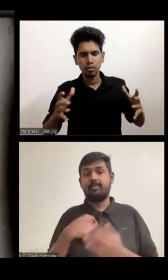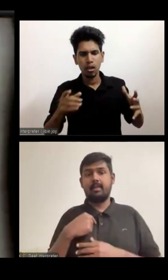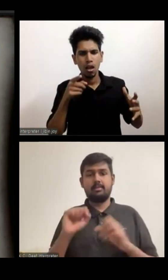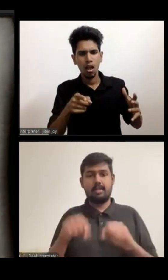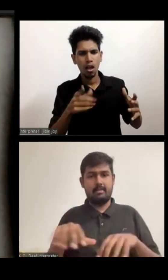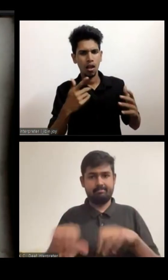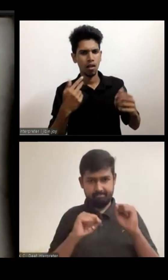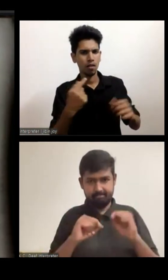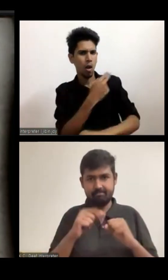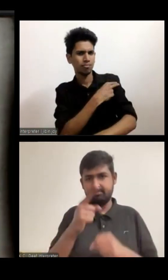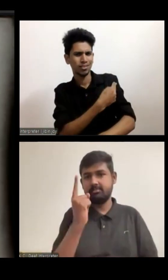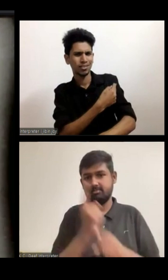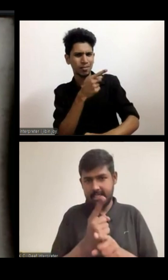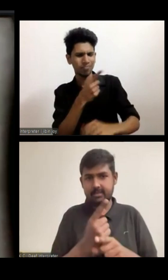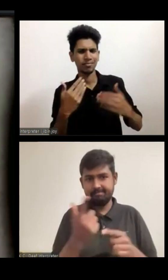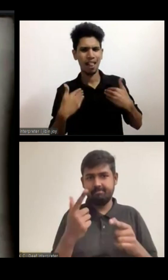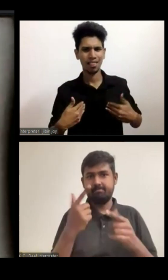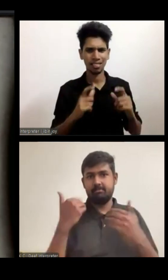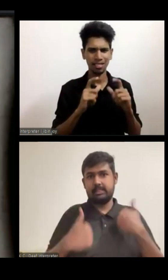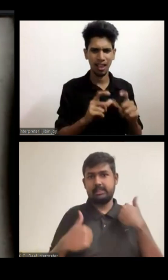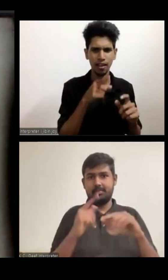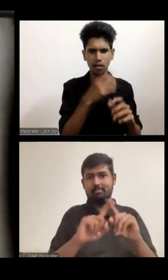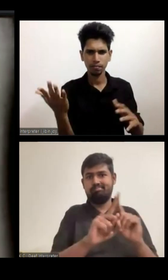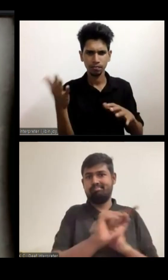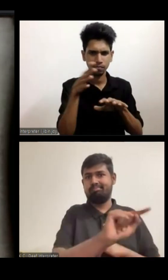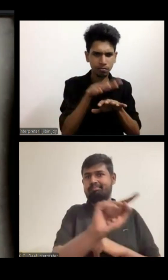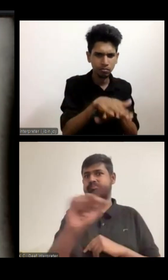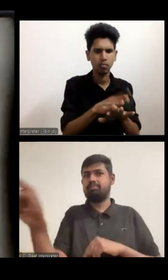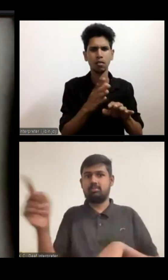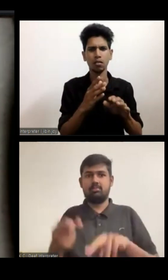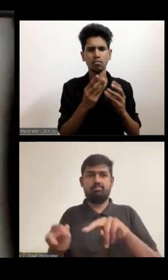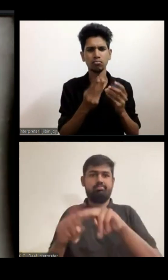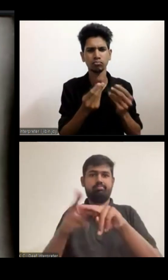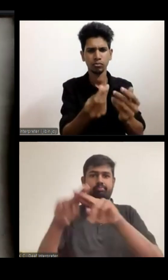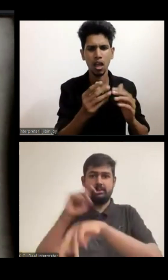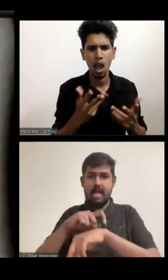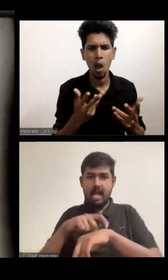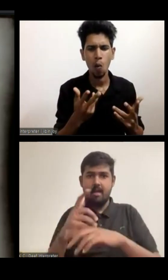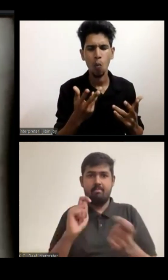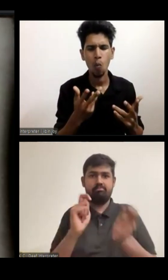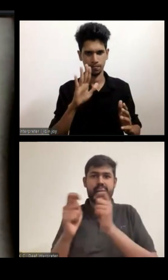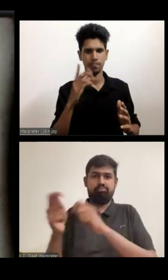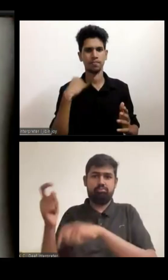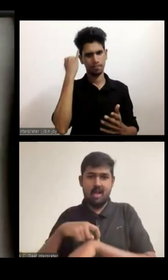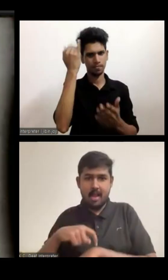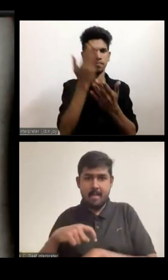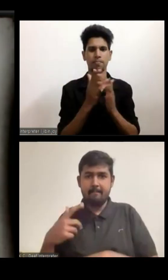But ideally, what we require right now is, see, when your disability is increasing, ultimately,